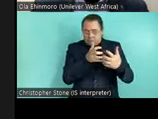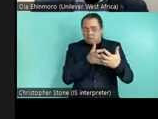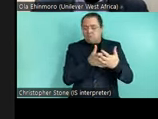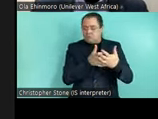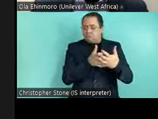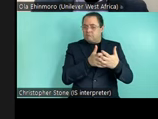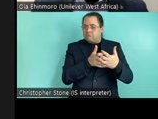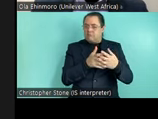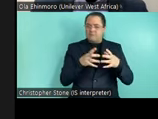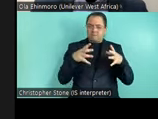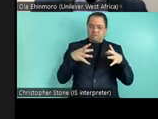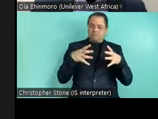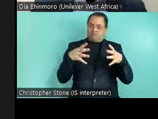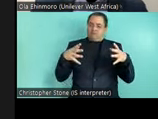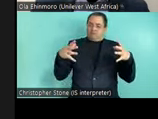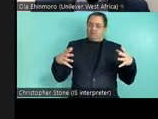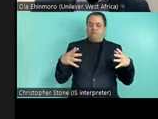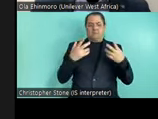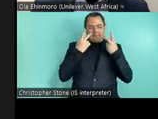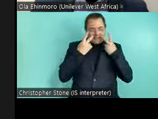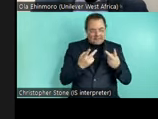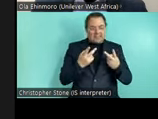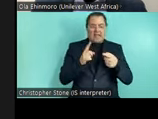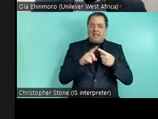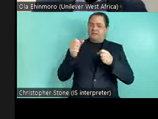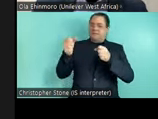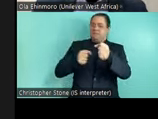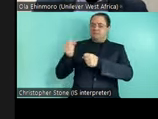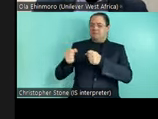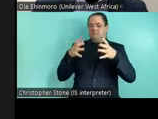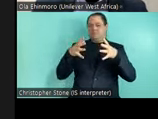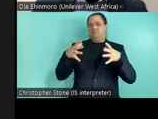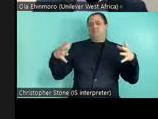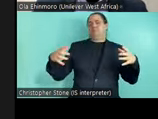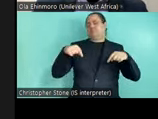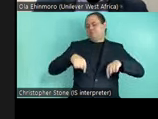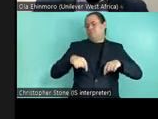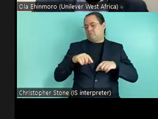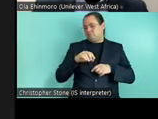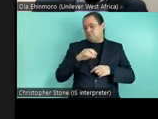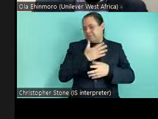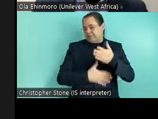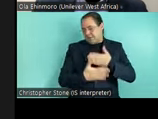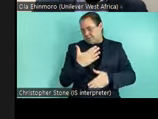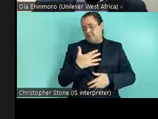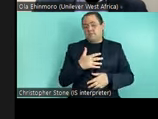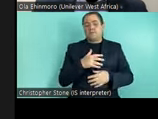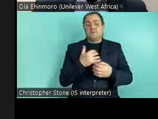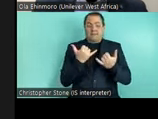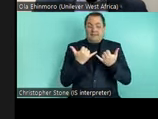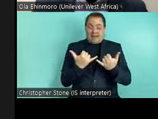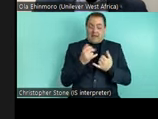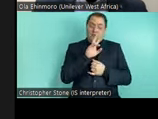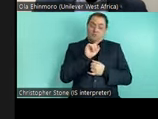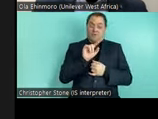into our business. So in all in 2025, we aim to be able to have 5% of our workforce as